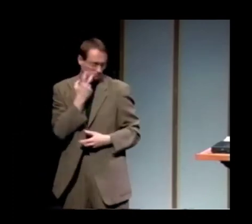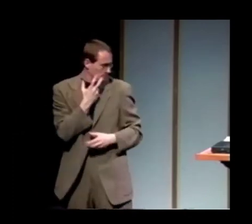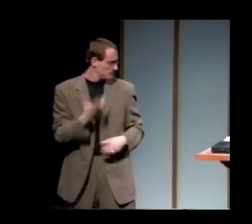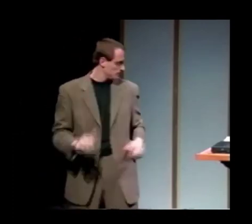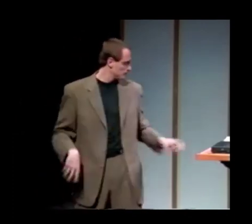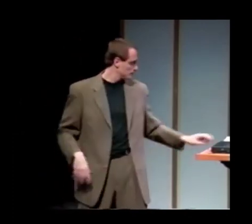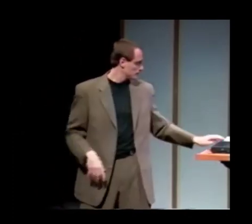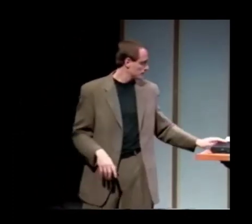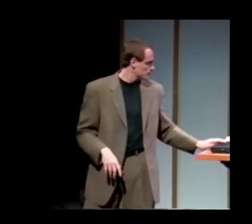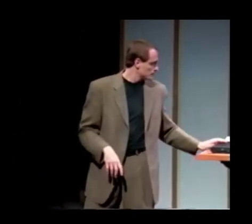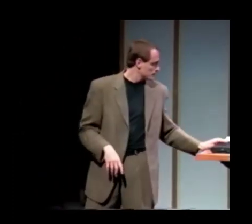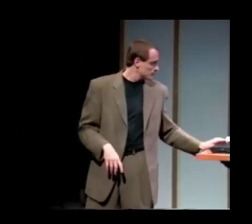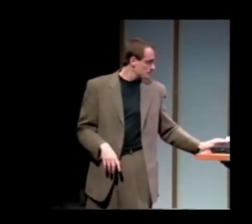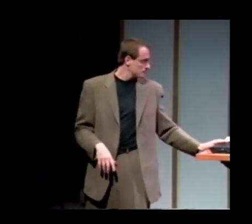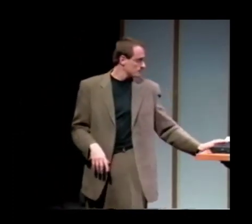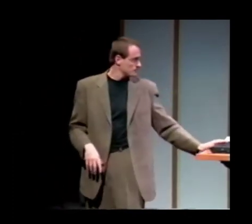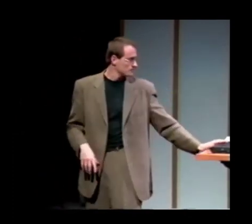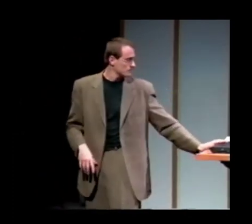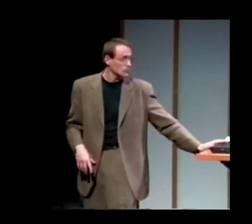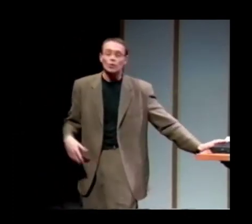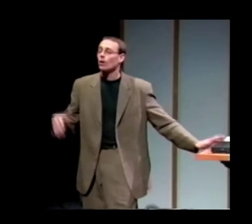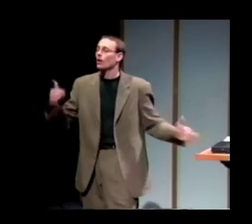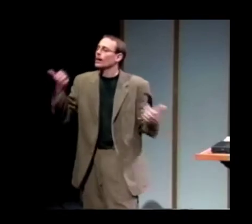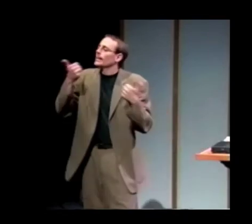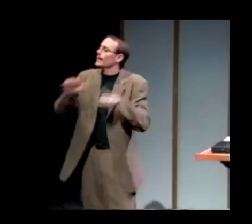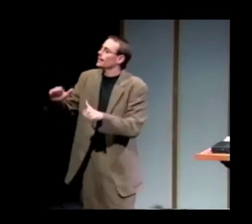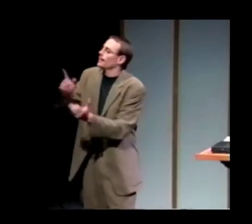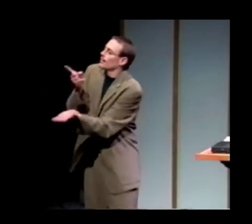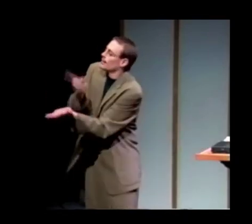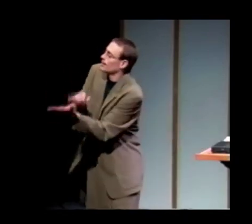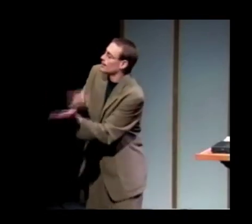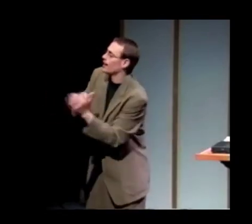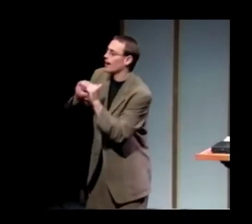AND THEY HAVE MANY SIMILARITIES.